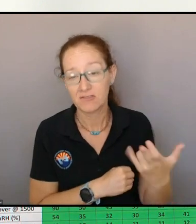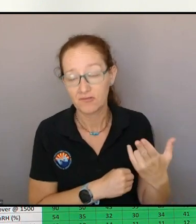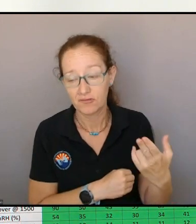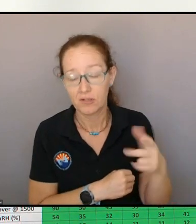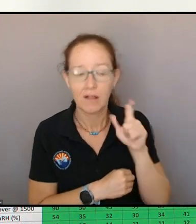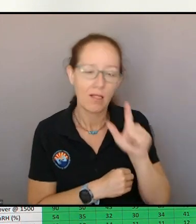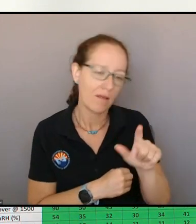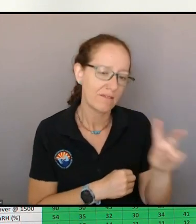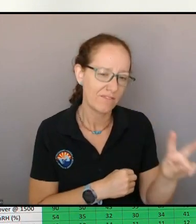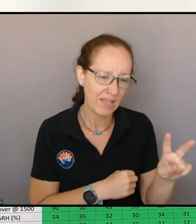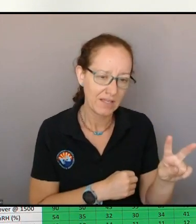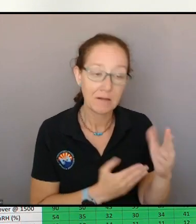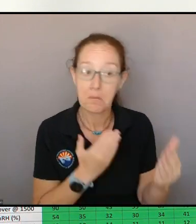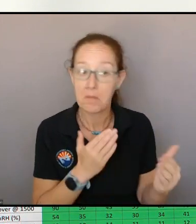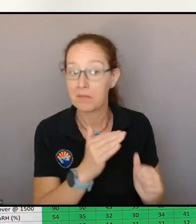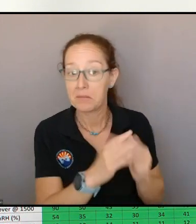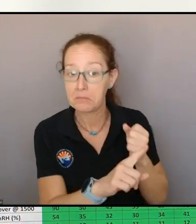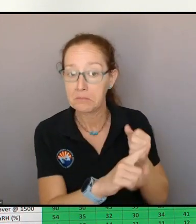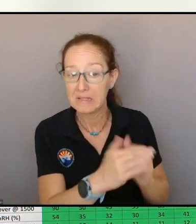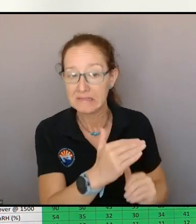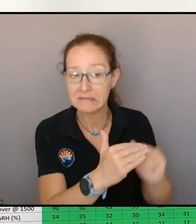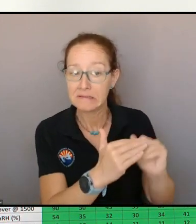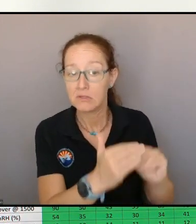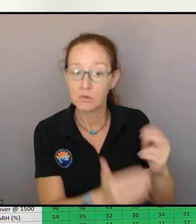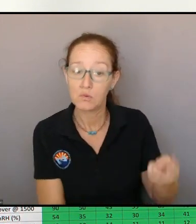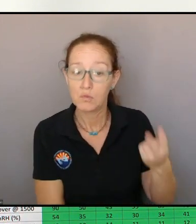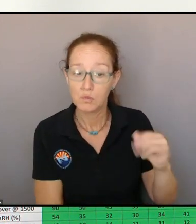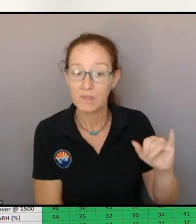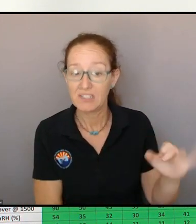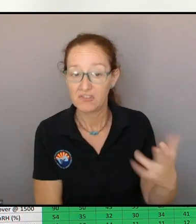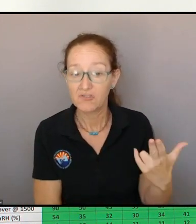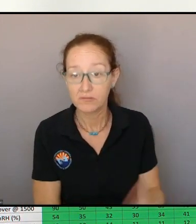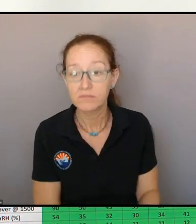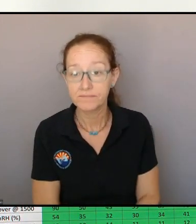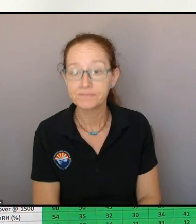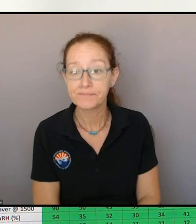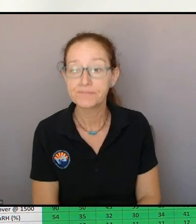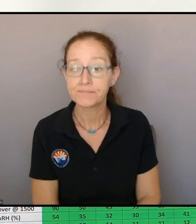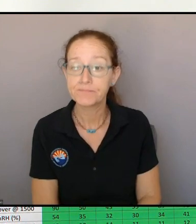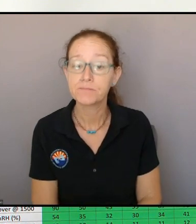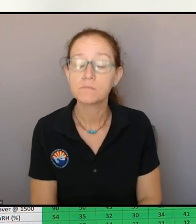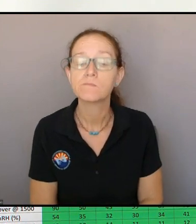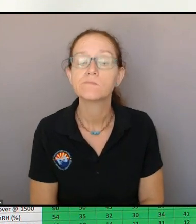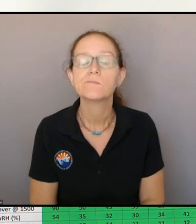inches in the last 3 days or so. So moving on, as we look